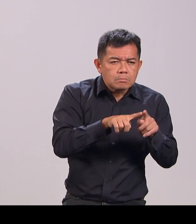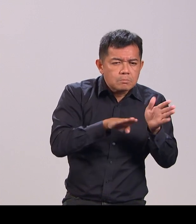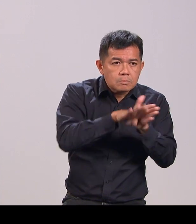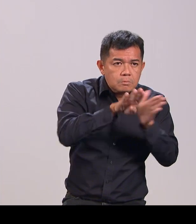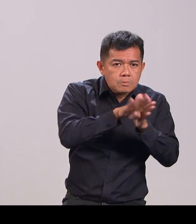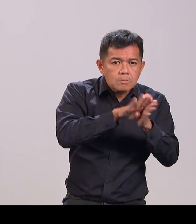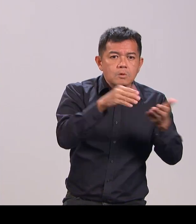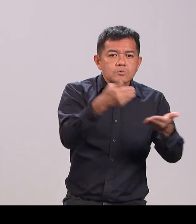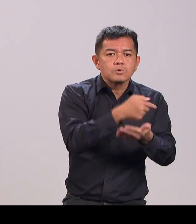Well done!